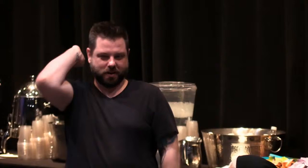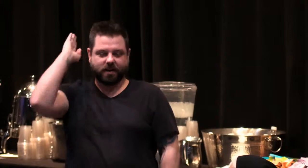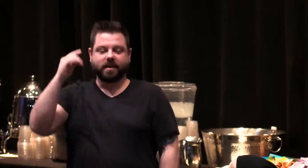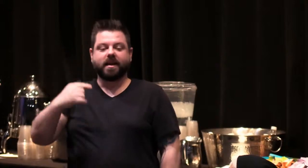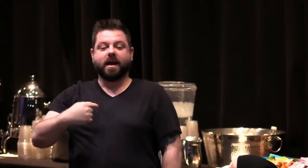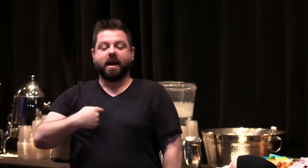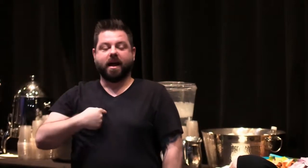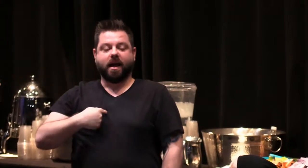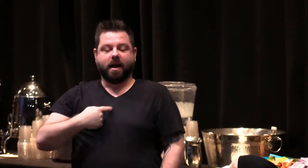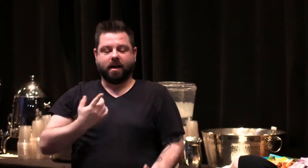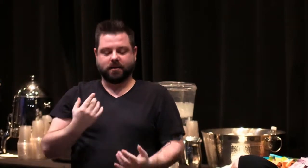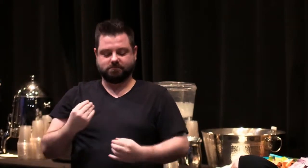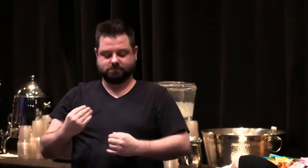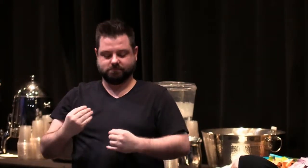[Female Interpreter] Hi, I'm Brian.